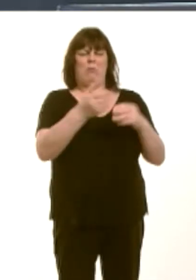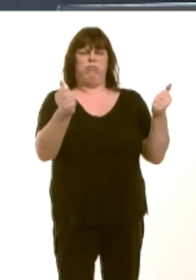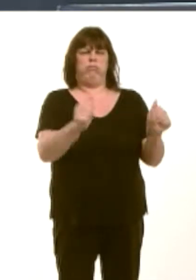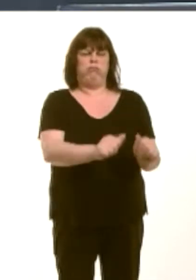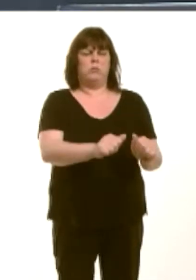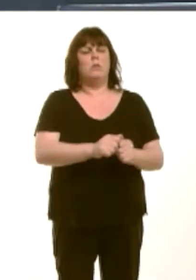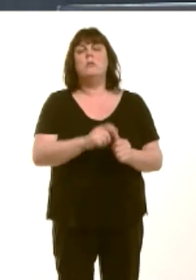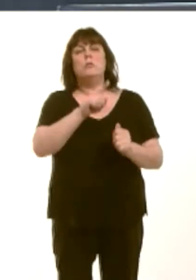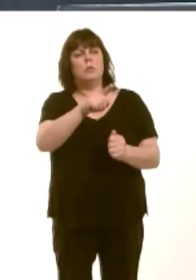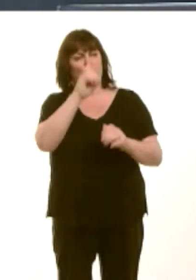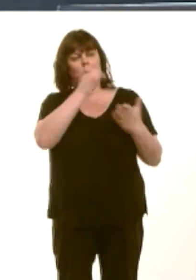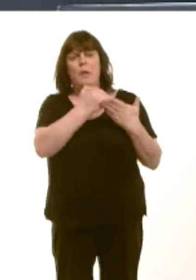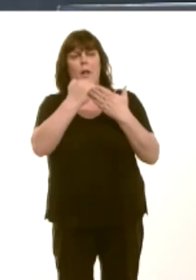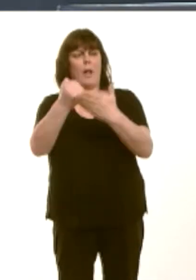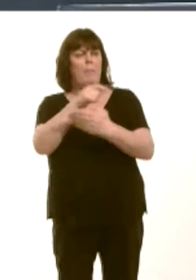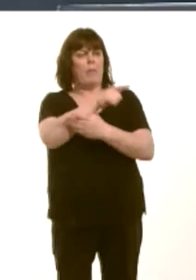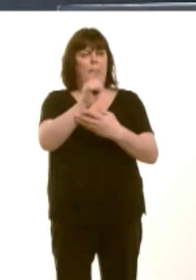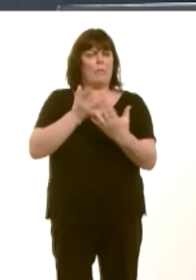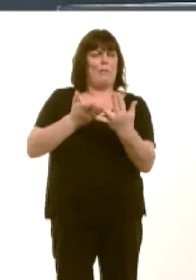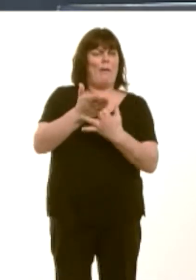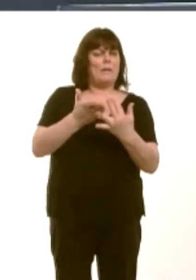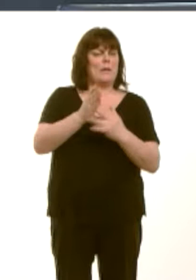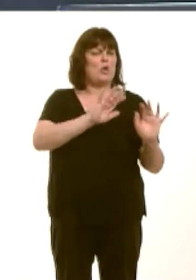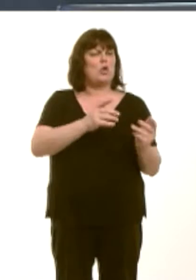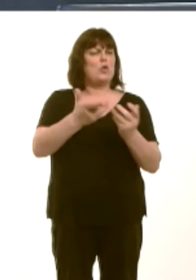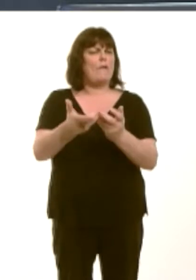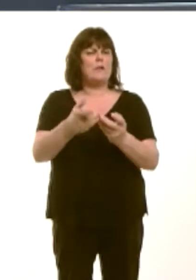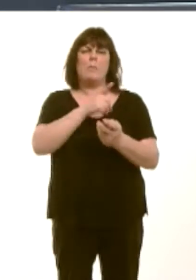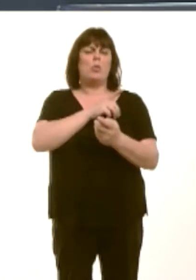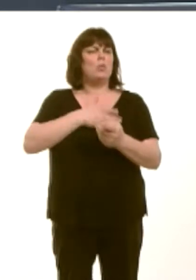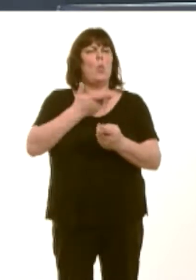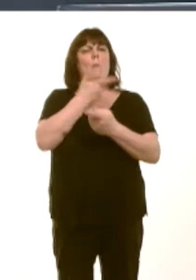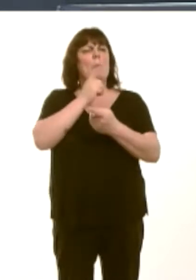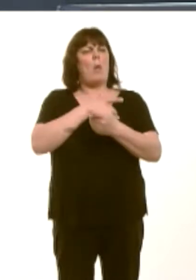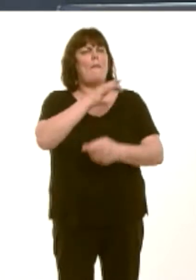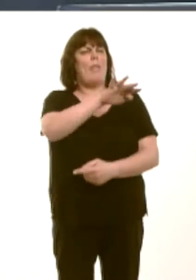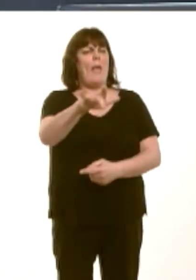there is adequate access to services for those communities that might lose out as a result of some of these changes?